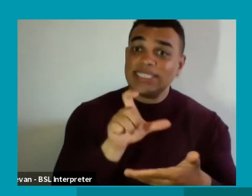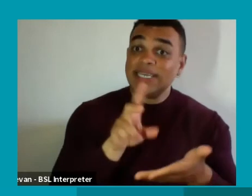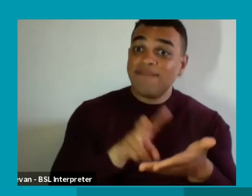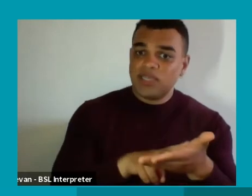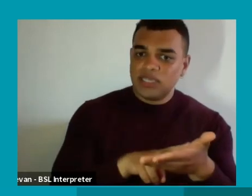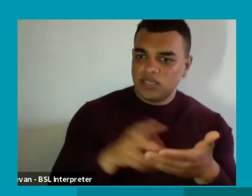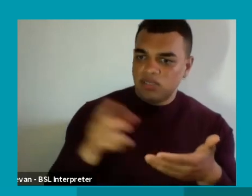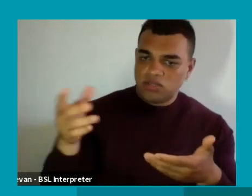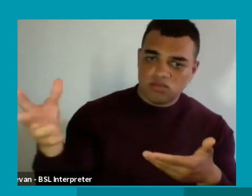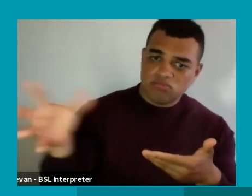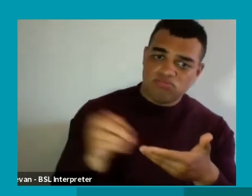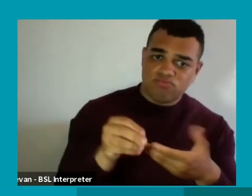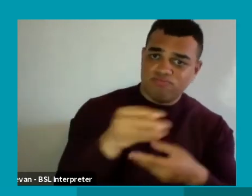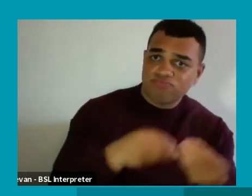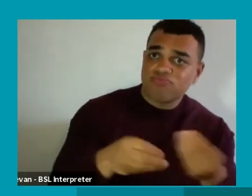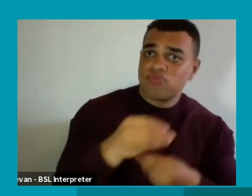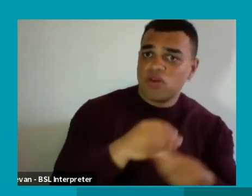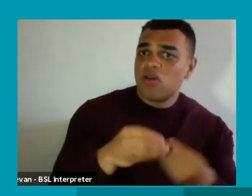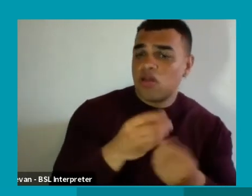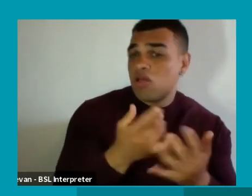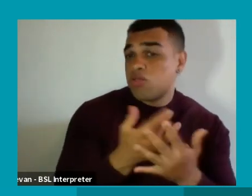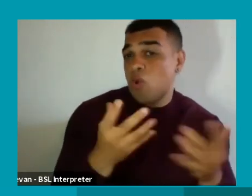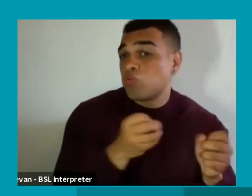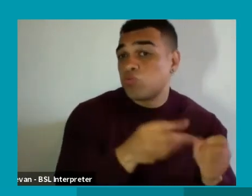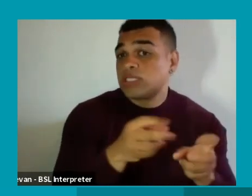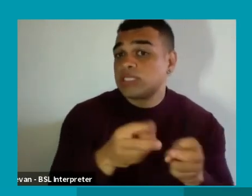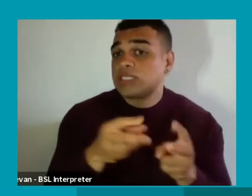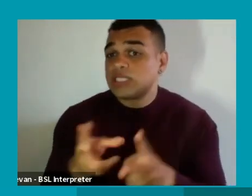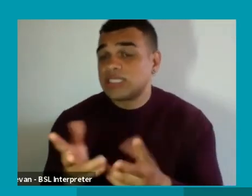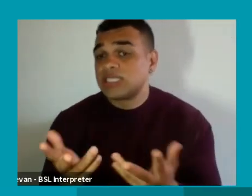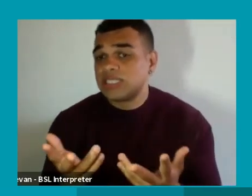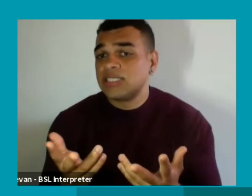so those are the kind of the three key sections across your CV where you